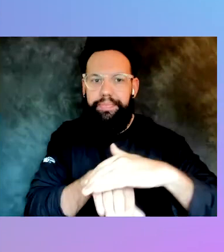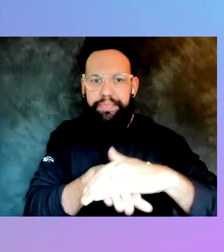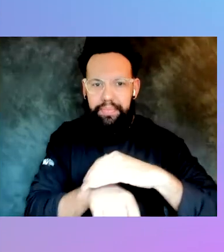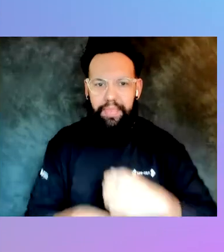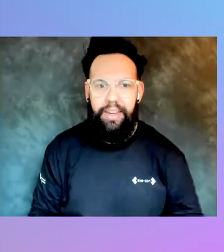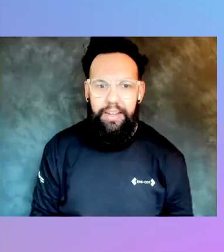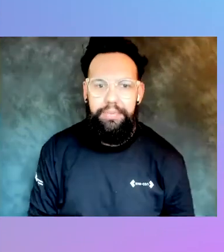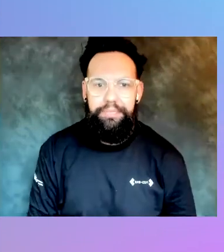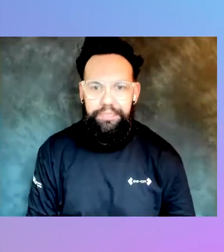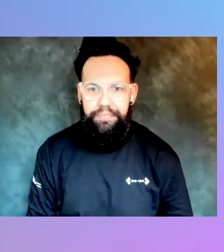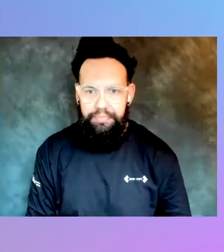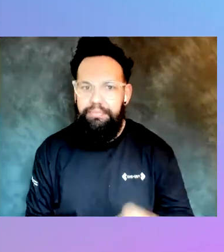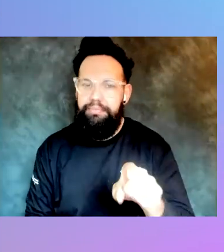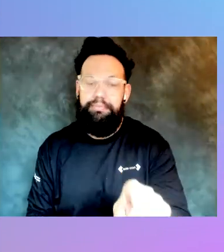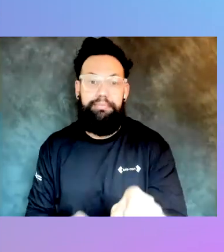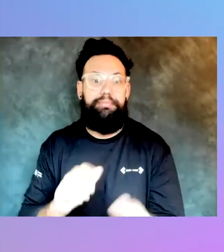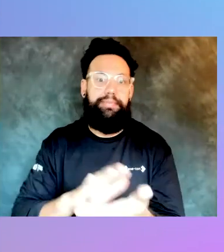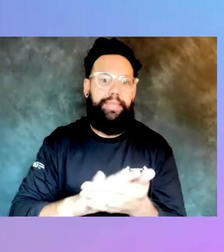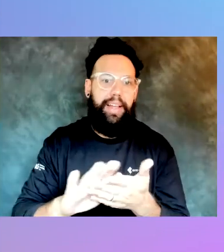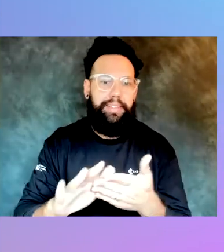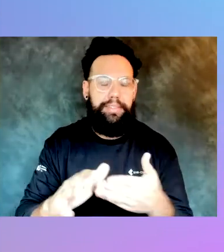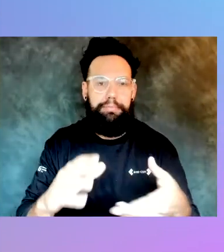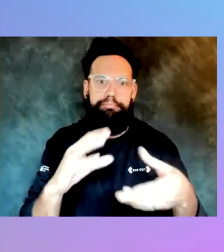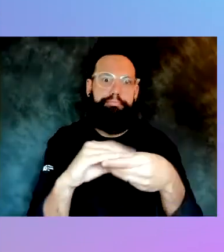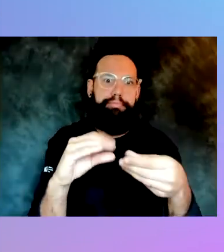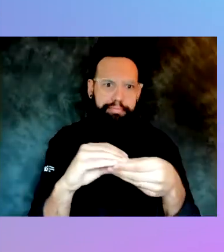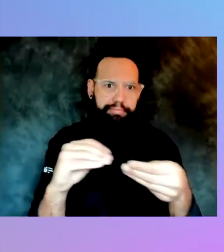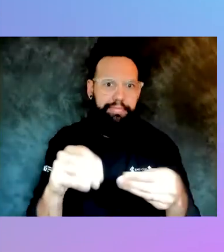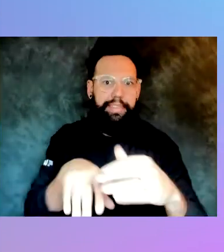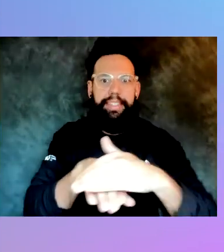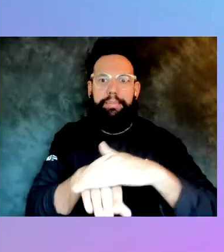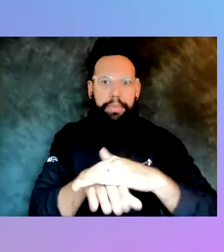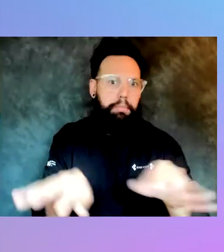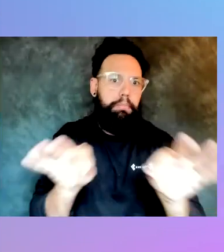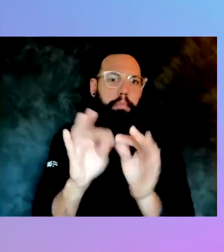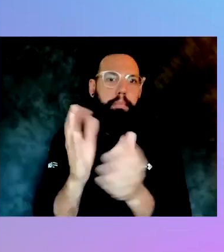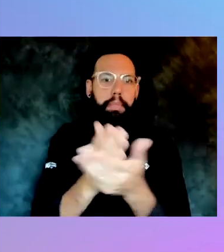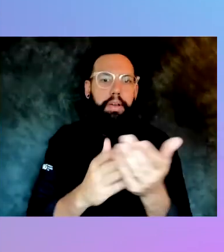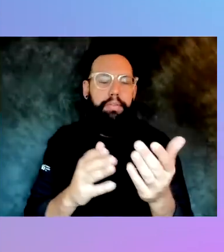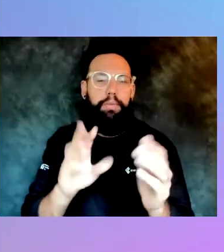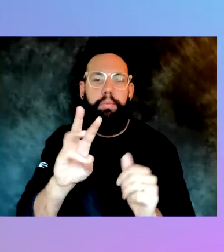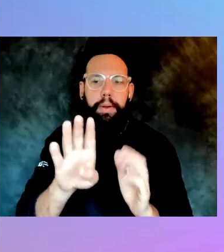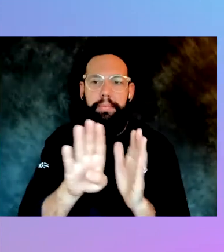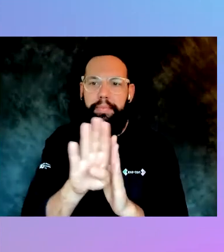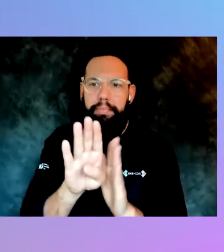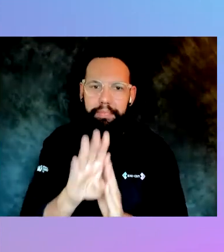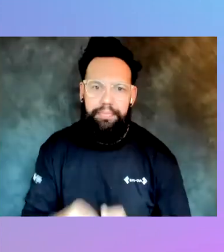development. Now let's see what